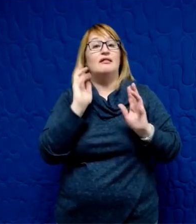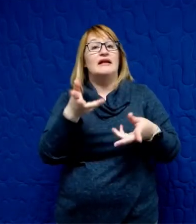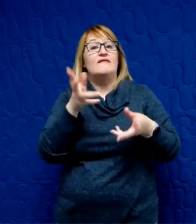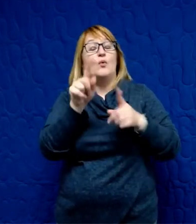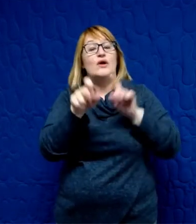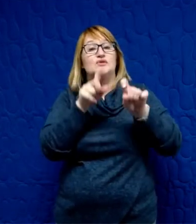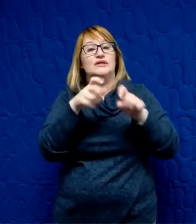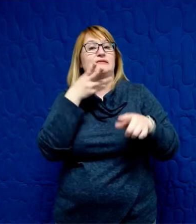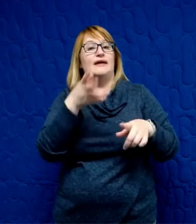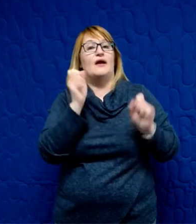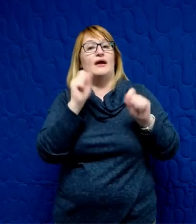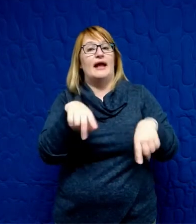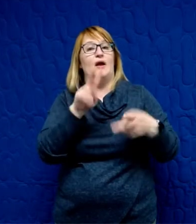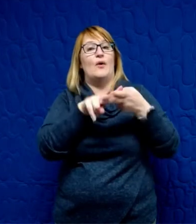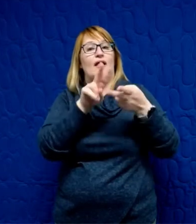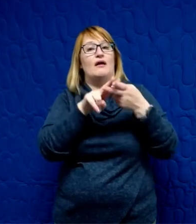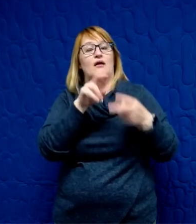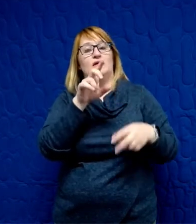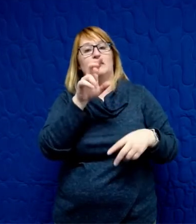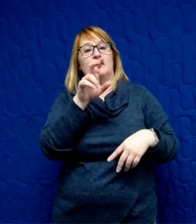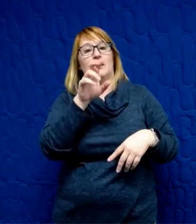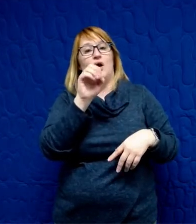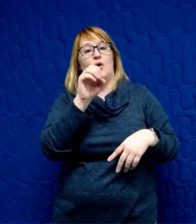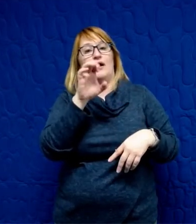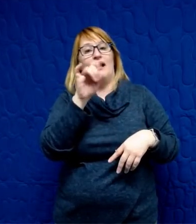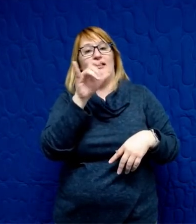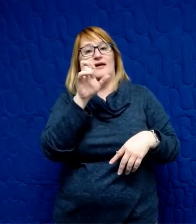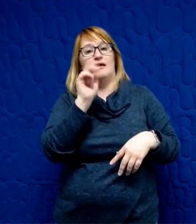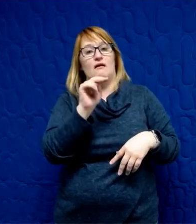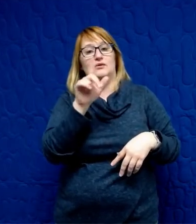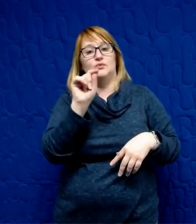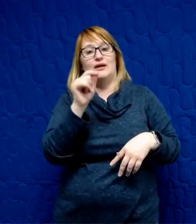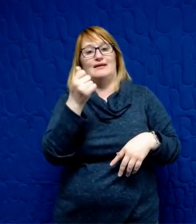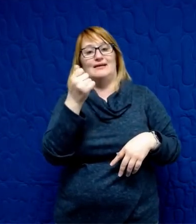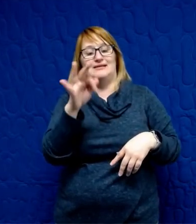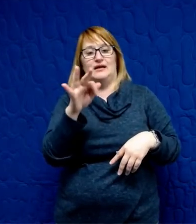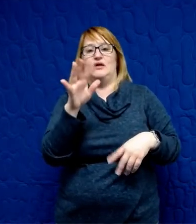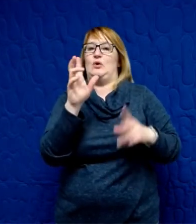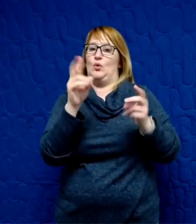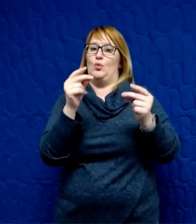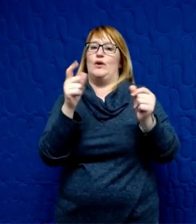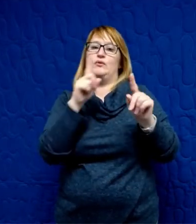hashtag #OCALICON2019 it's the quickest way to get a response we check